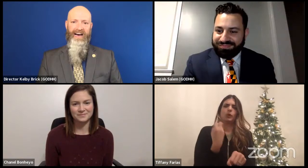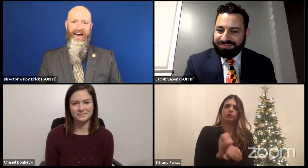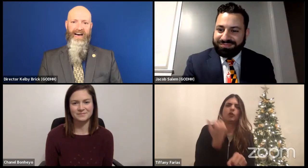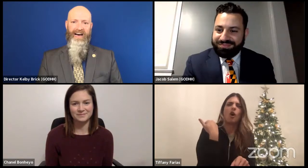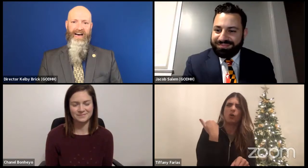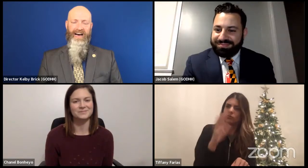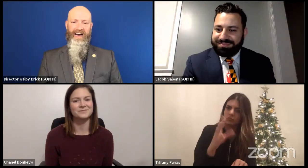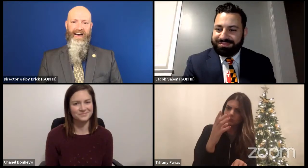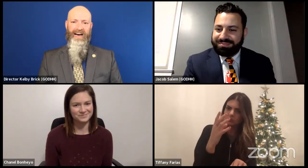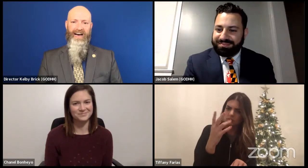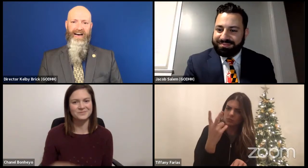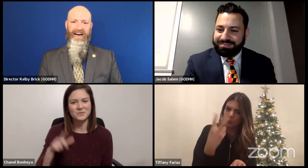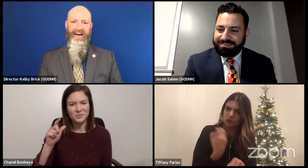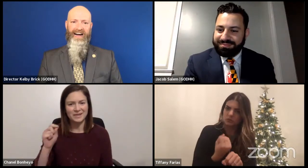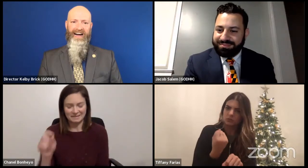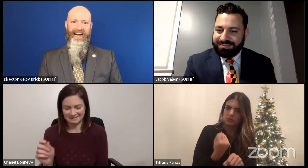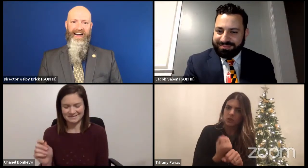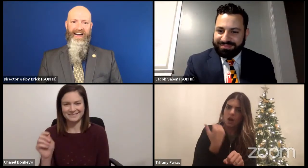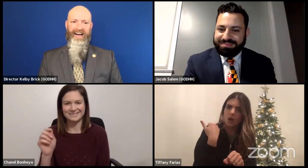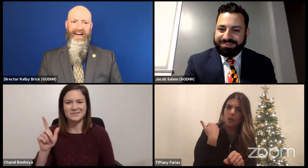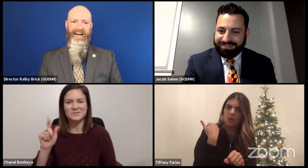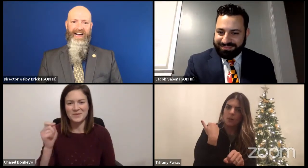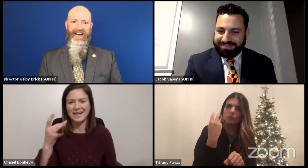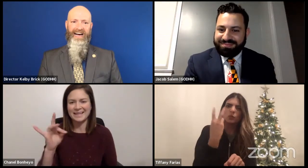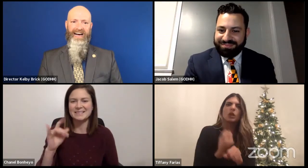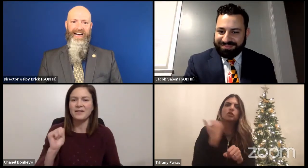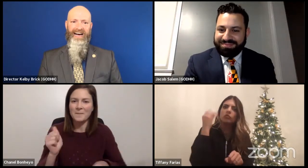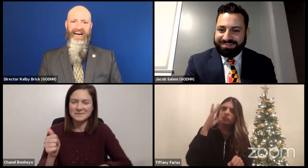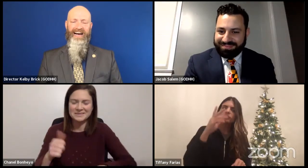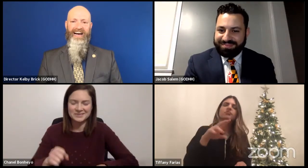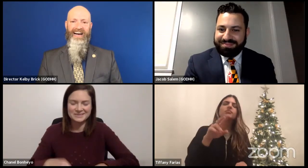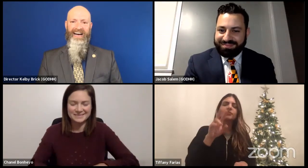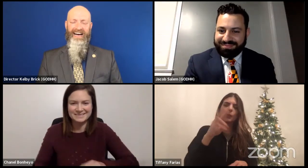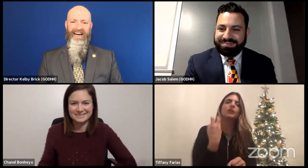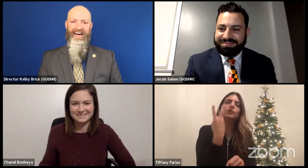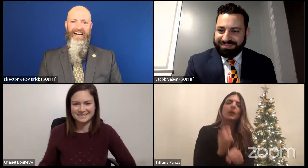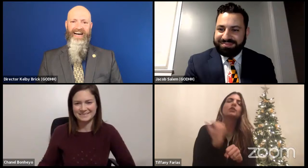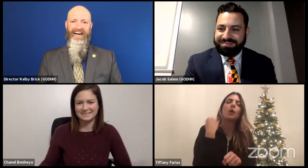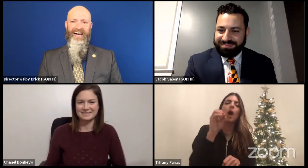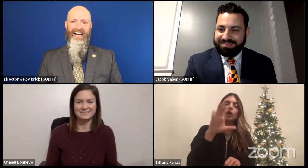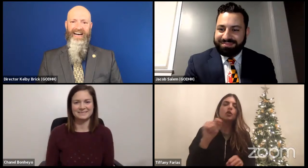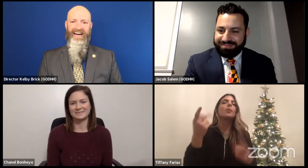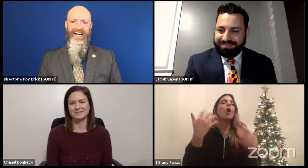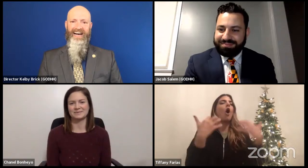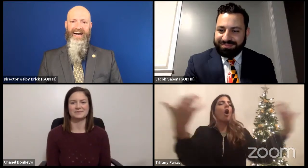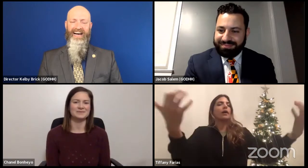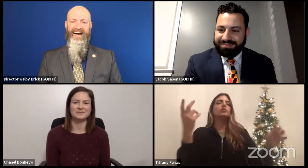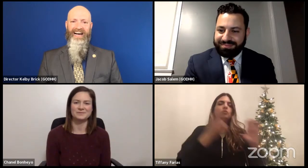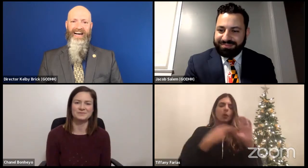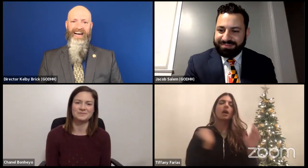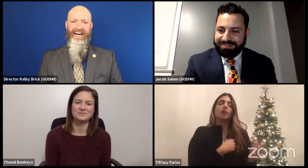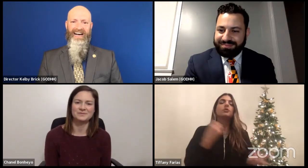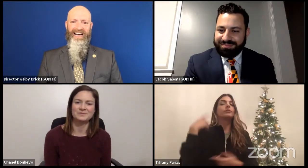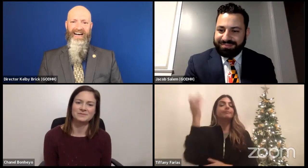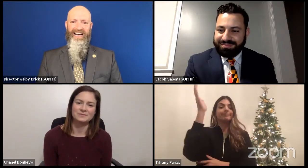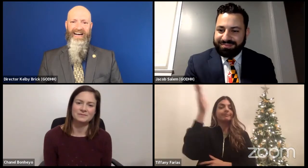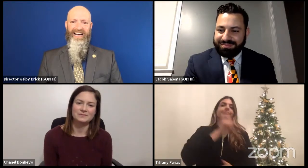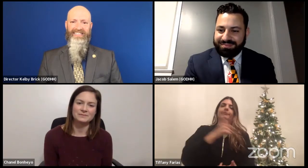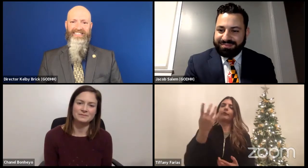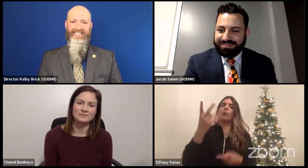in October two years ago. Was it two years ago? Yeah, 2018. So we did that in 2018, live